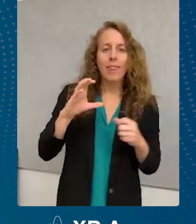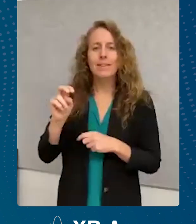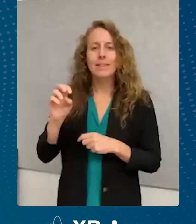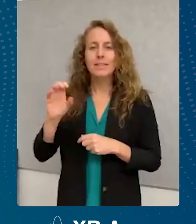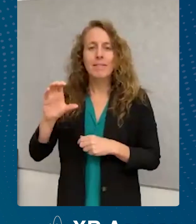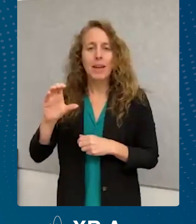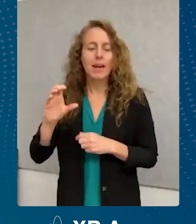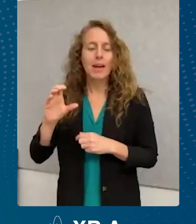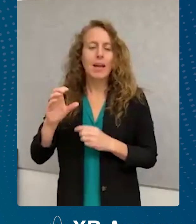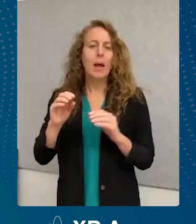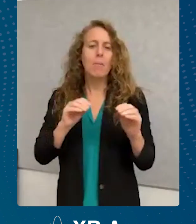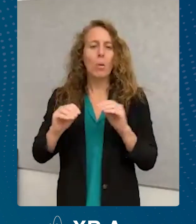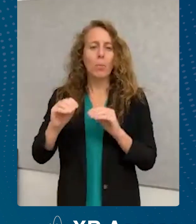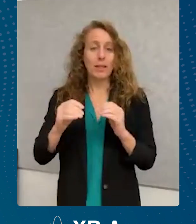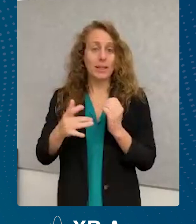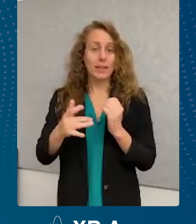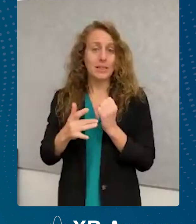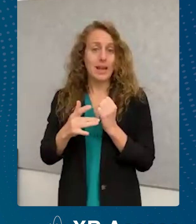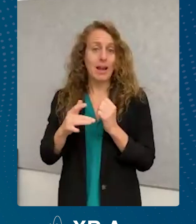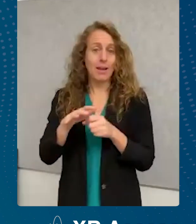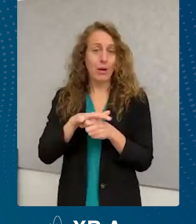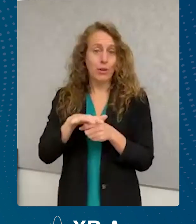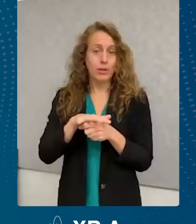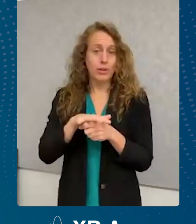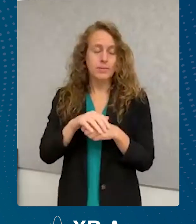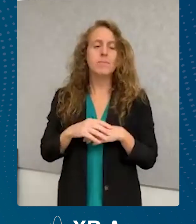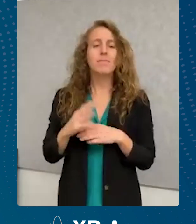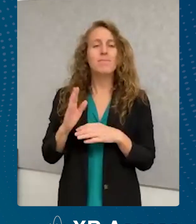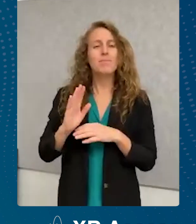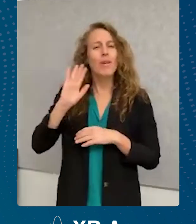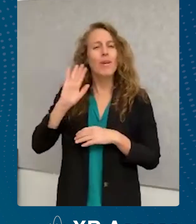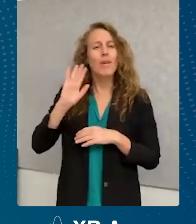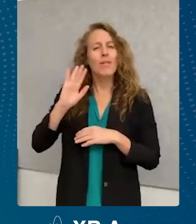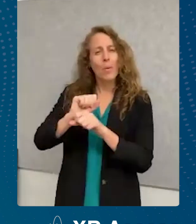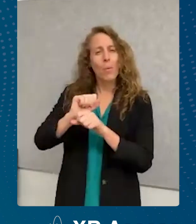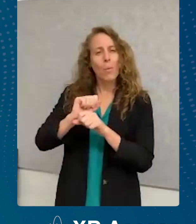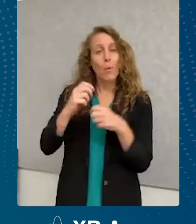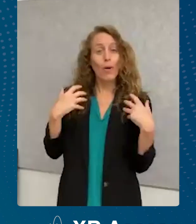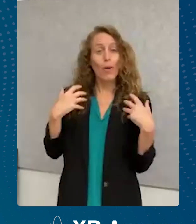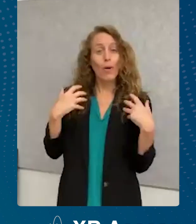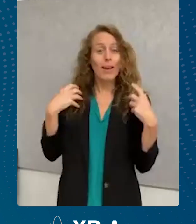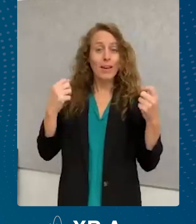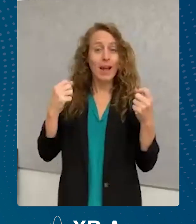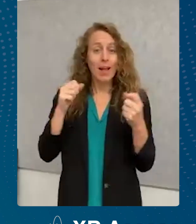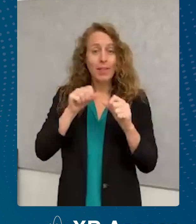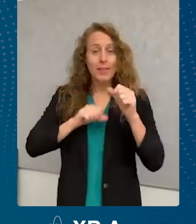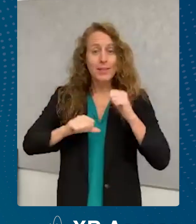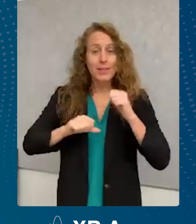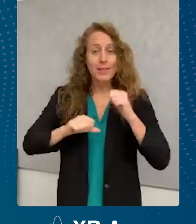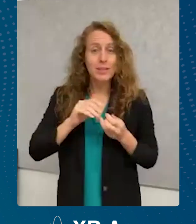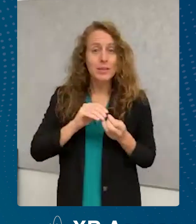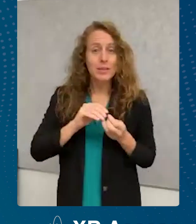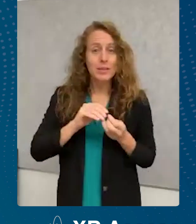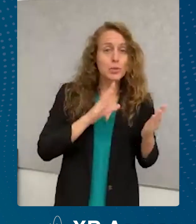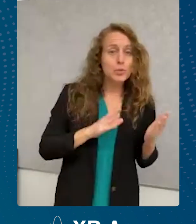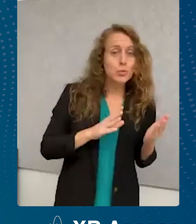Previously, I worked in health sciences, both as a student and as a laboratory researcher.